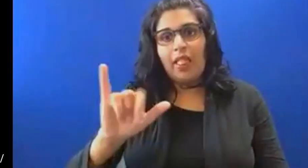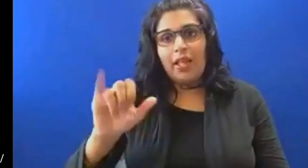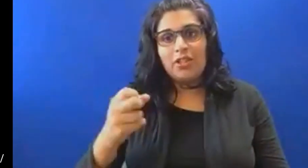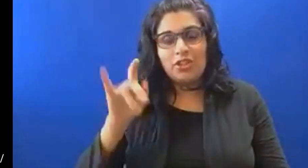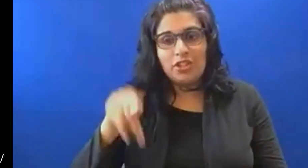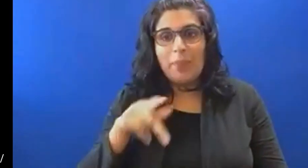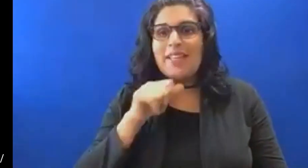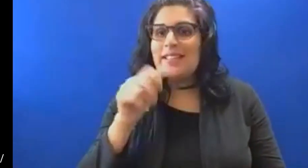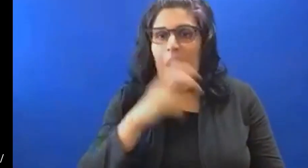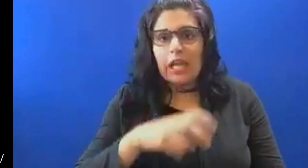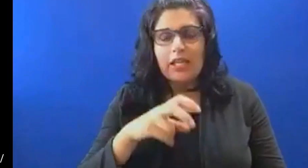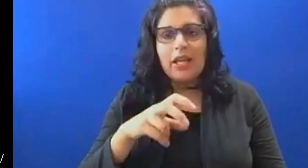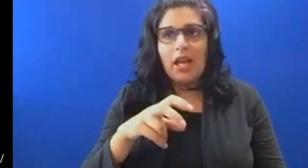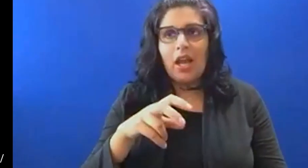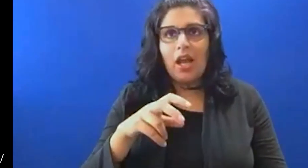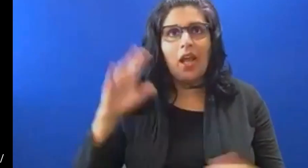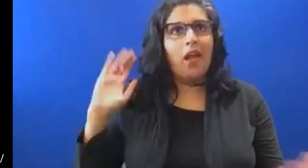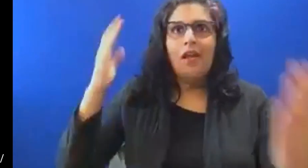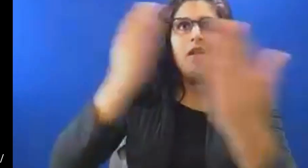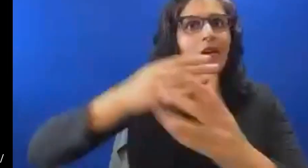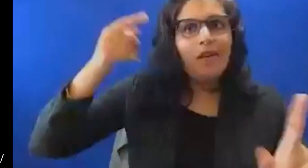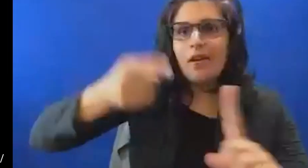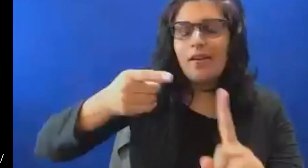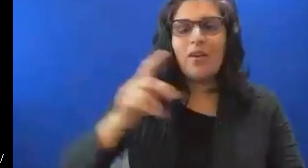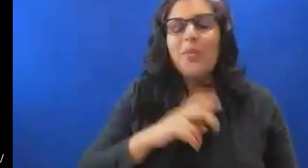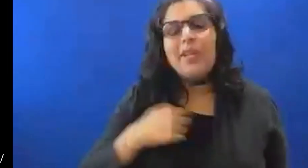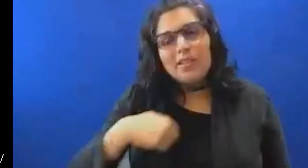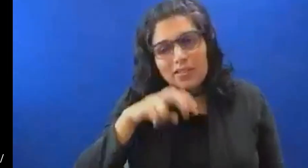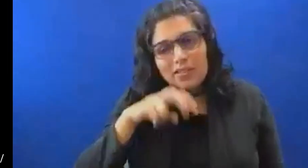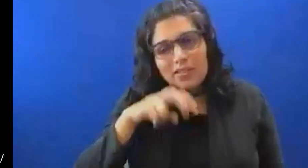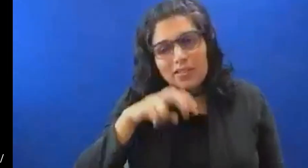It's not something that we can just slap a label on ourselves at the end of the day and